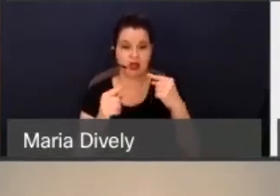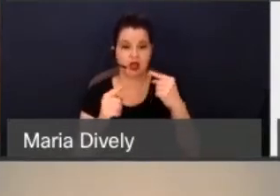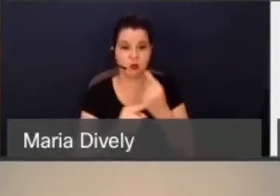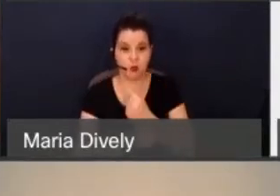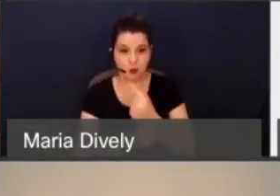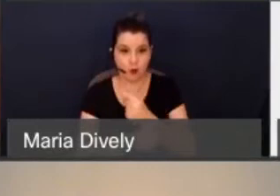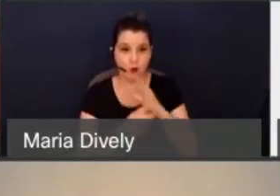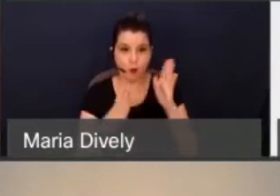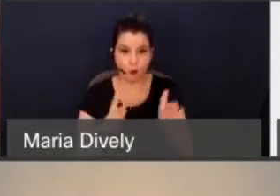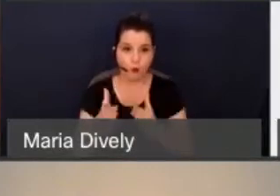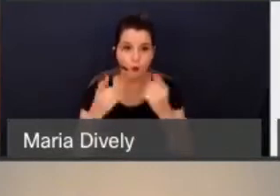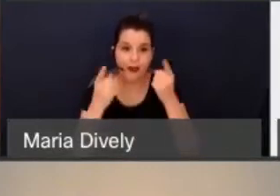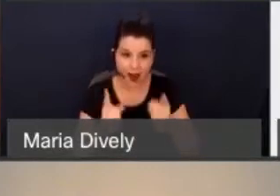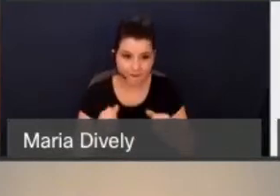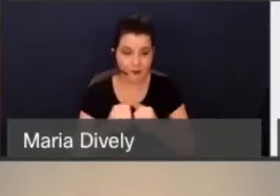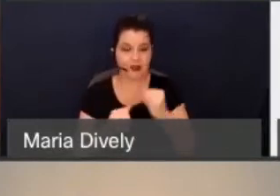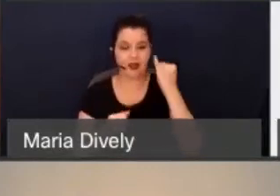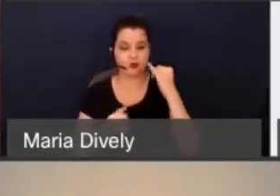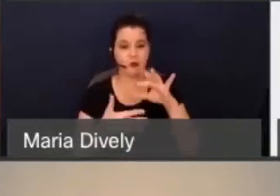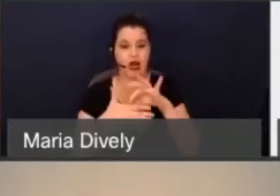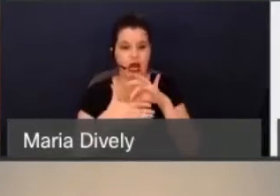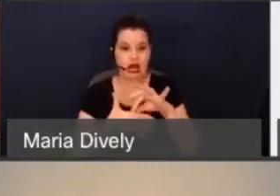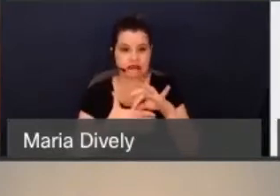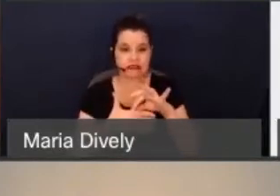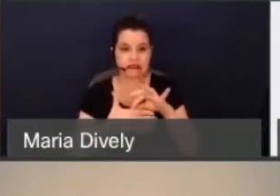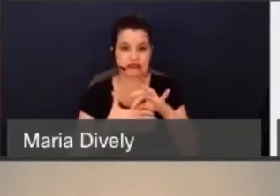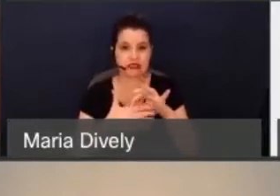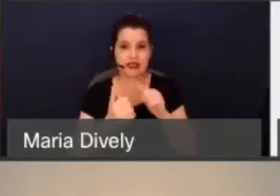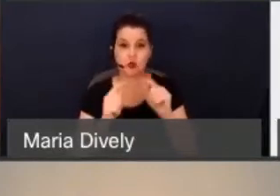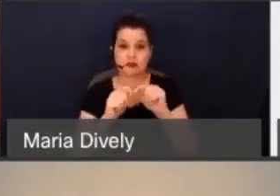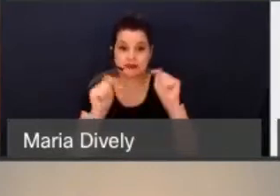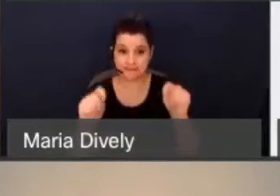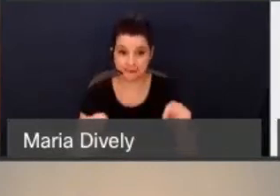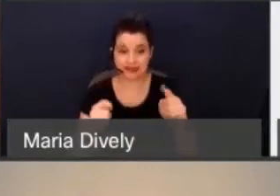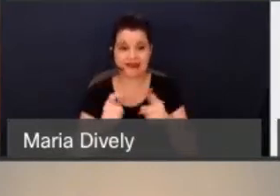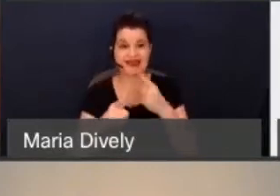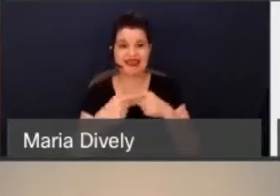What happens is if you place content in those templates and then decide to change,